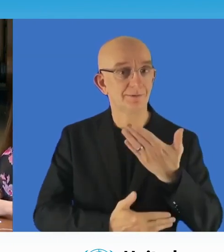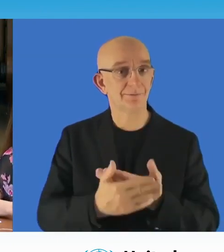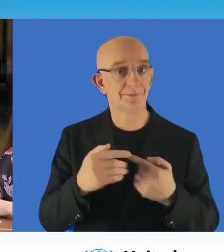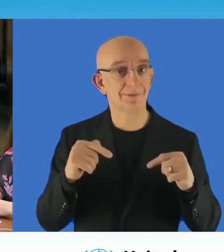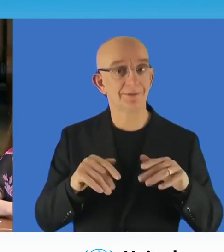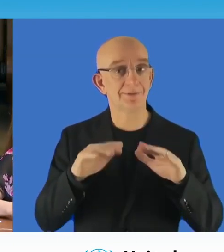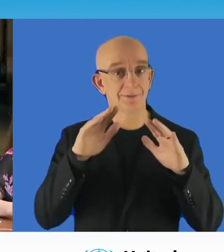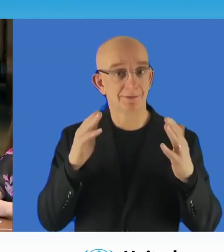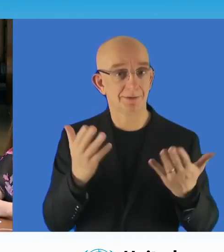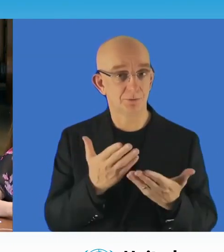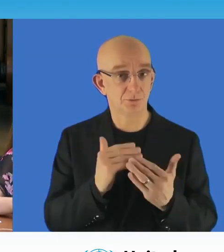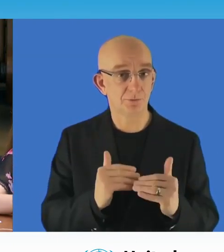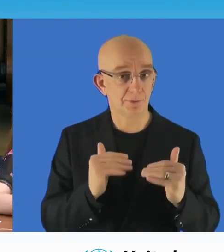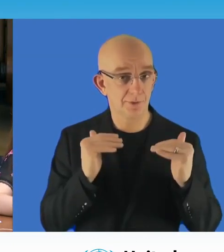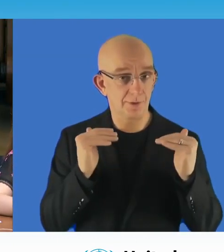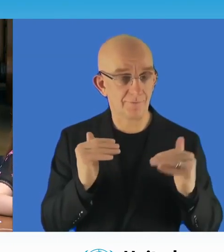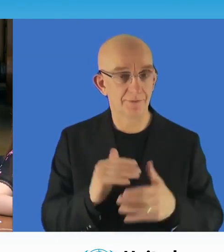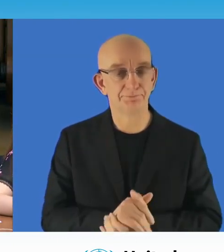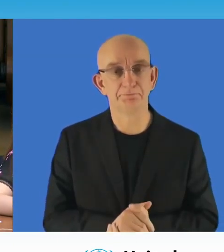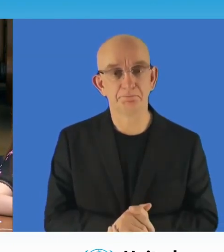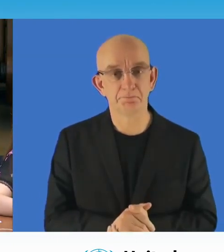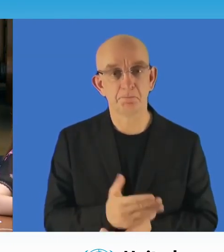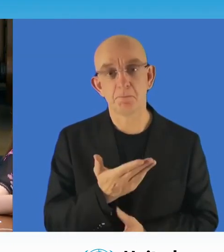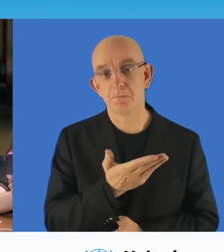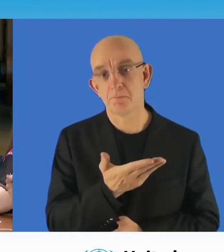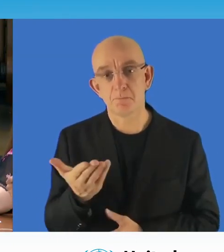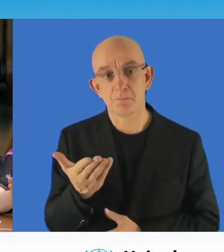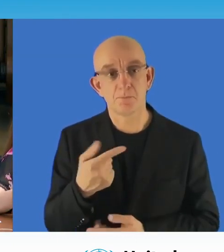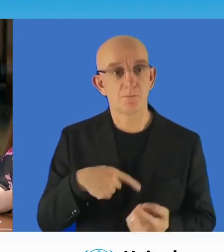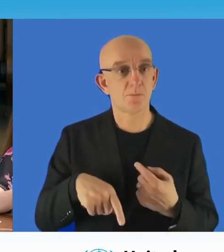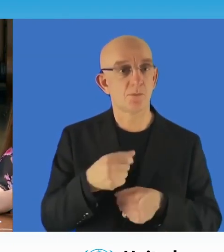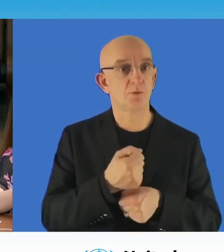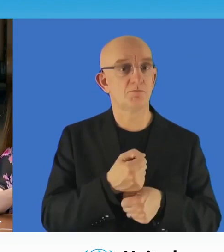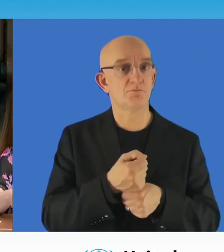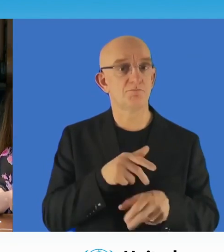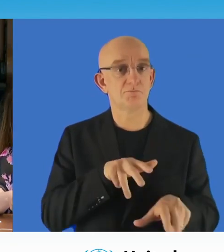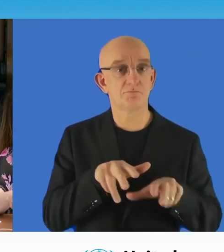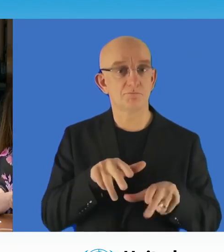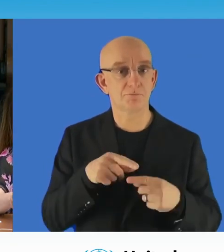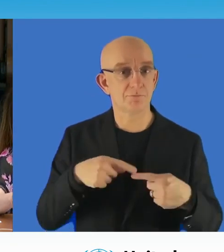International Junction and ahead of the summit of the future indeed the current International